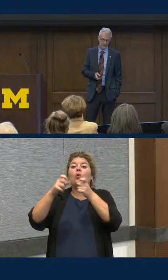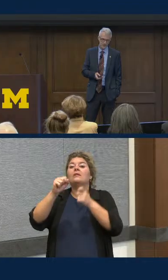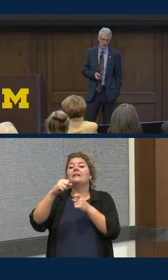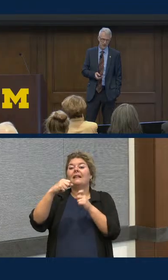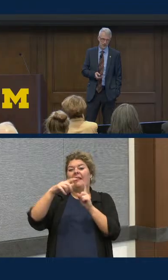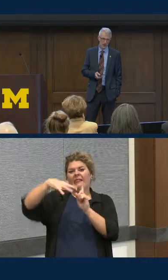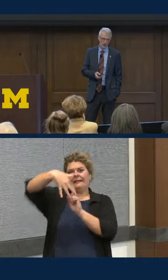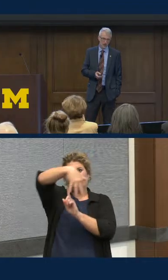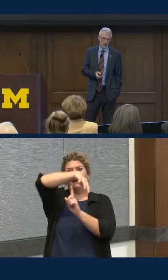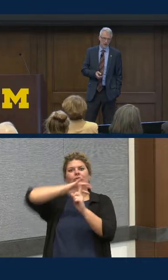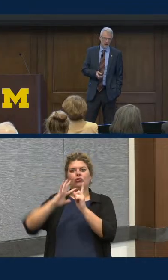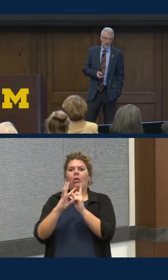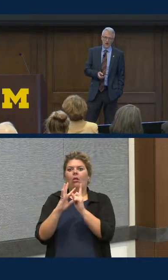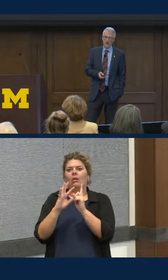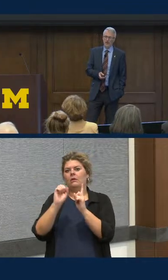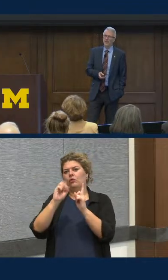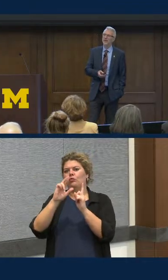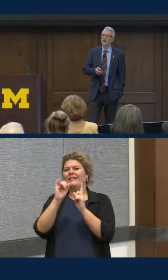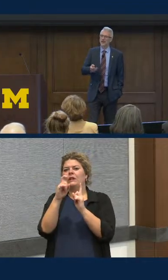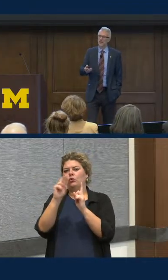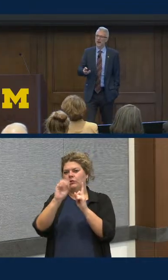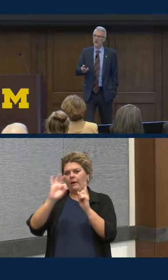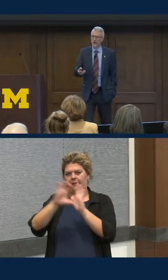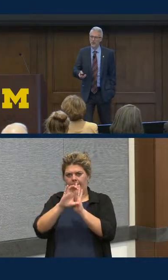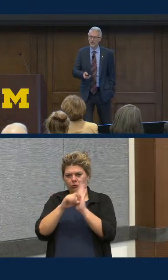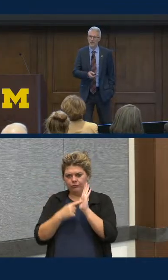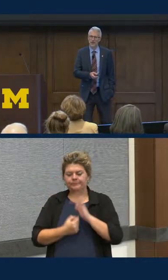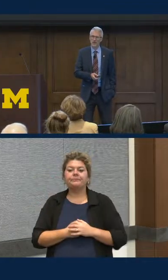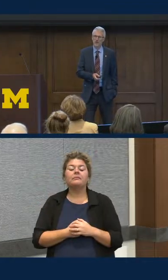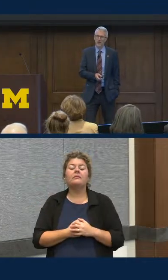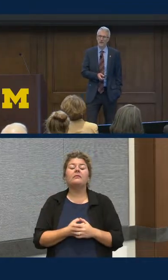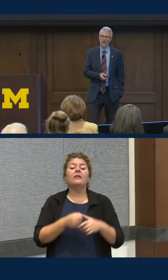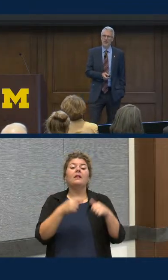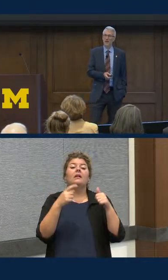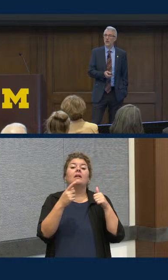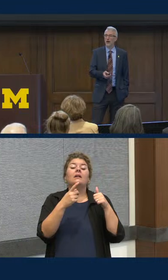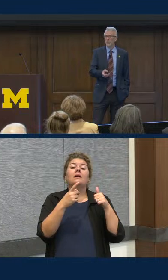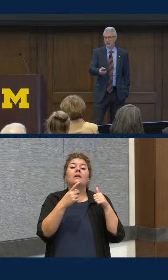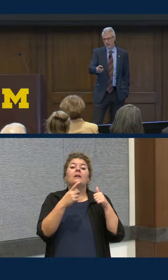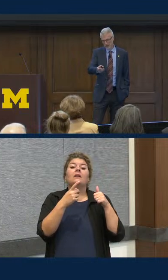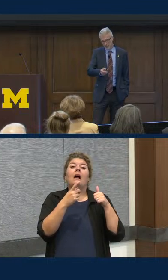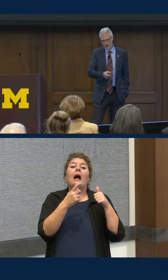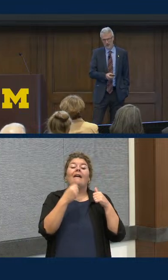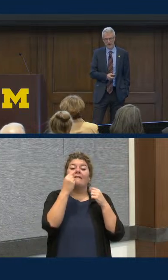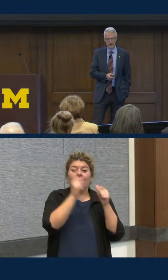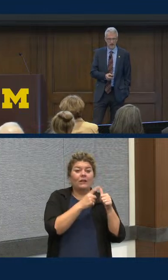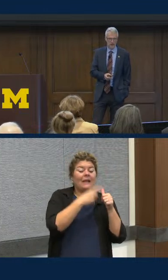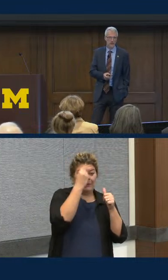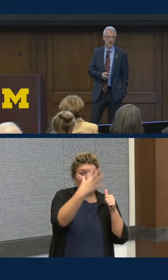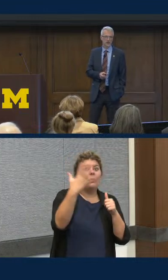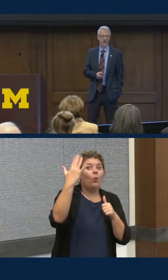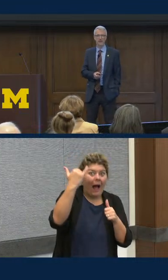scanner. I'm going to tell you a little about what we do but first of all let me tell you why